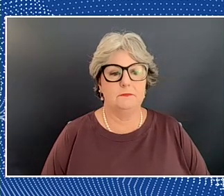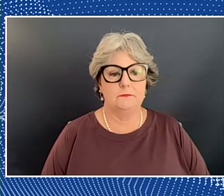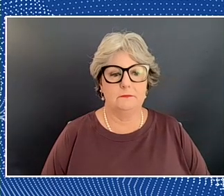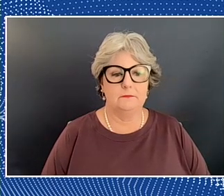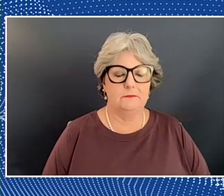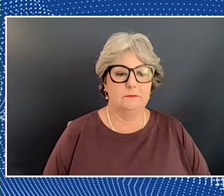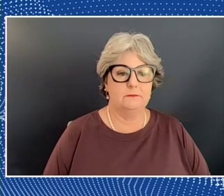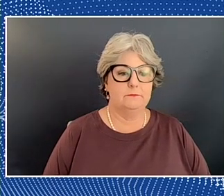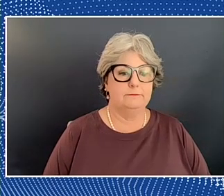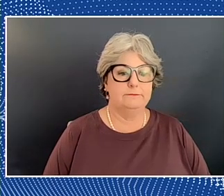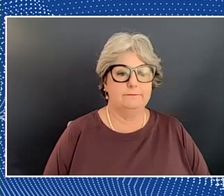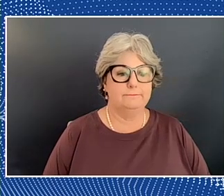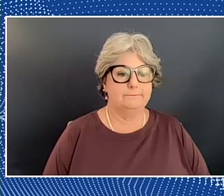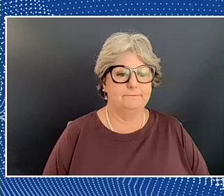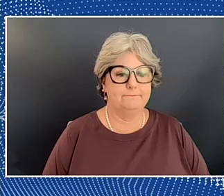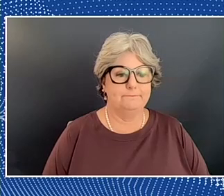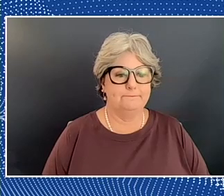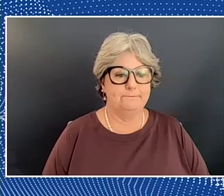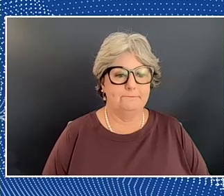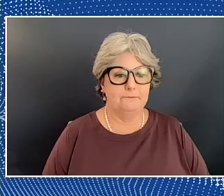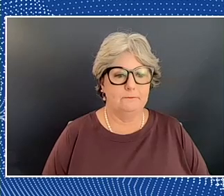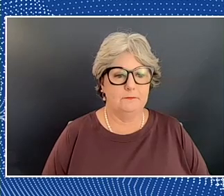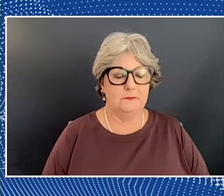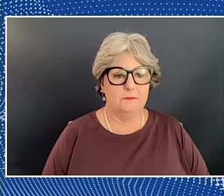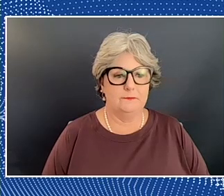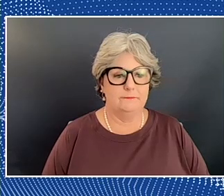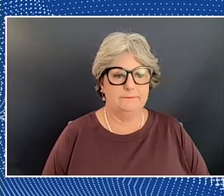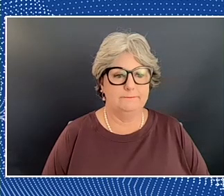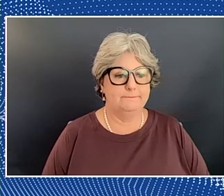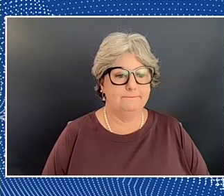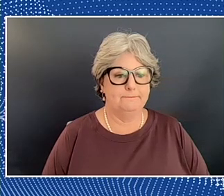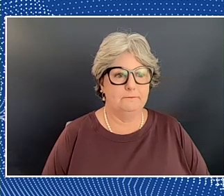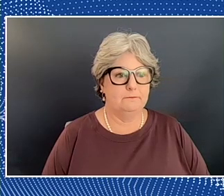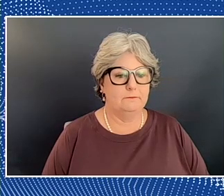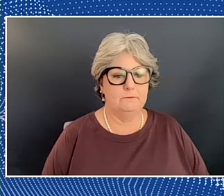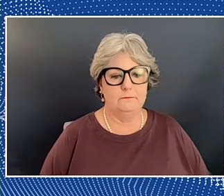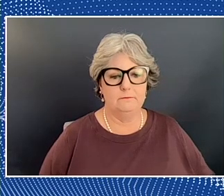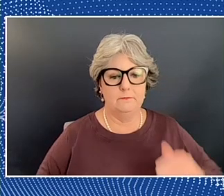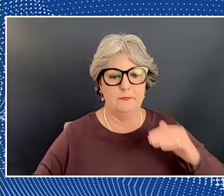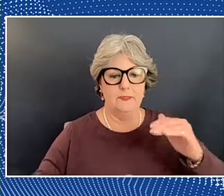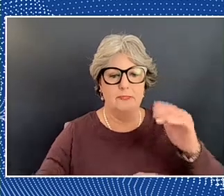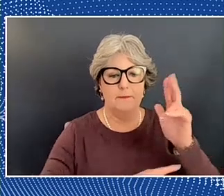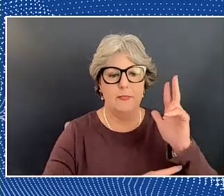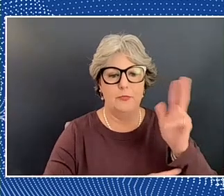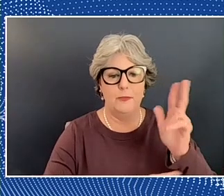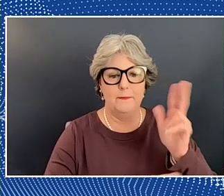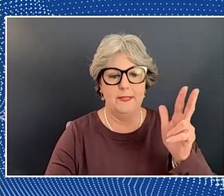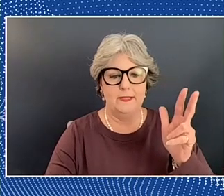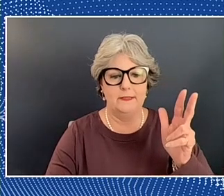I'm not hearing audio. You have three minutes to speak. Up to three minutes. Are you ready?